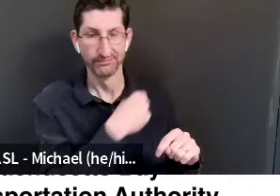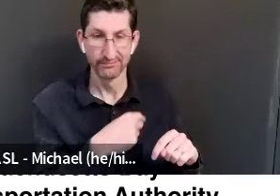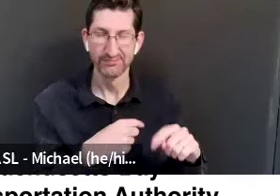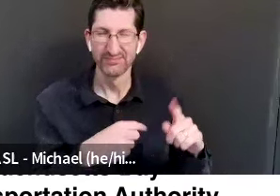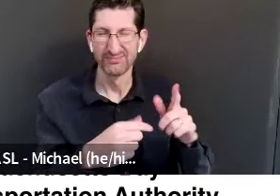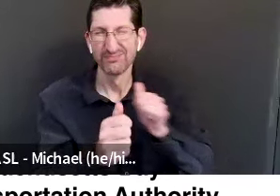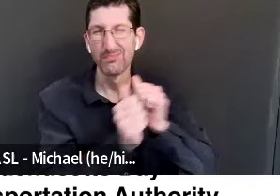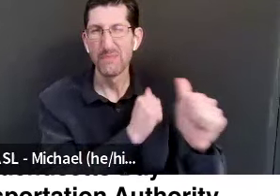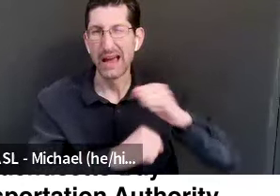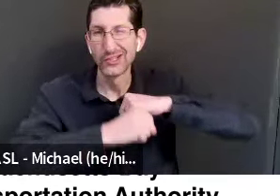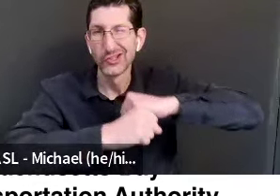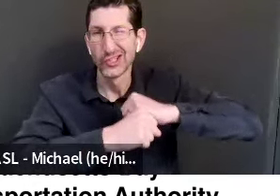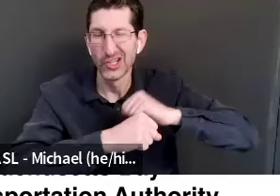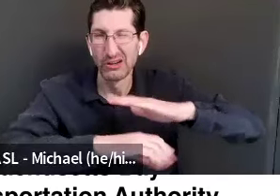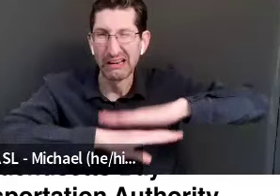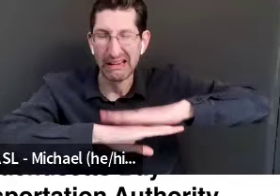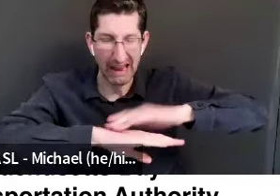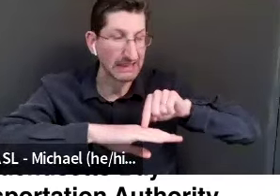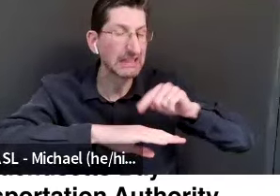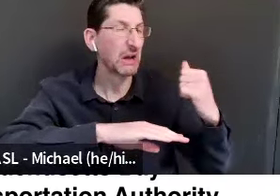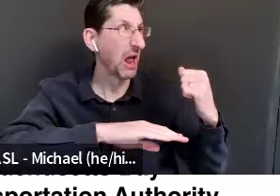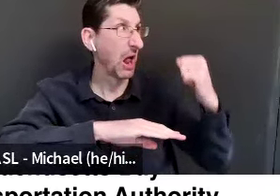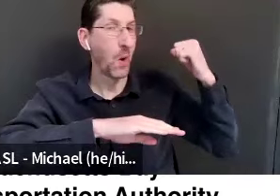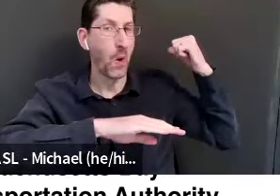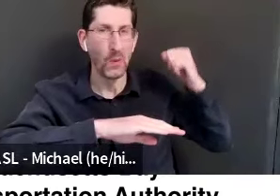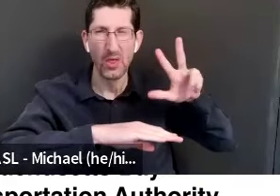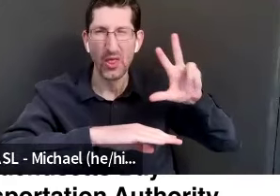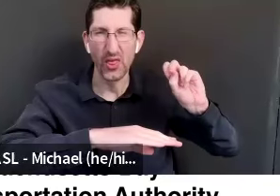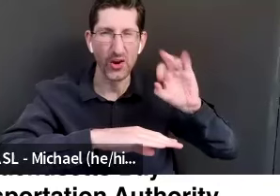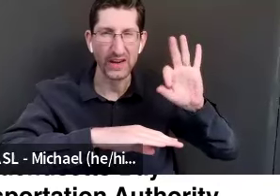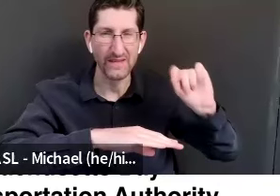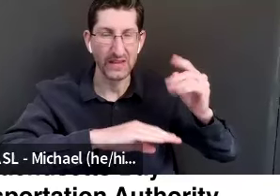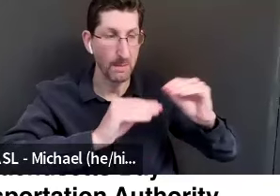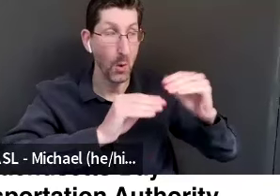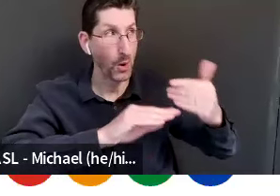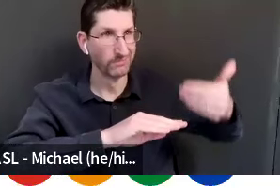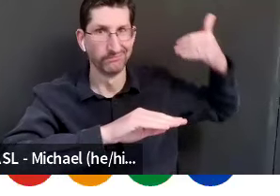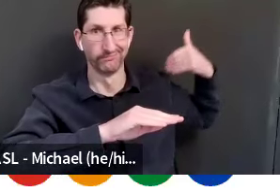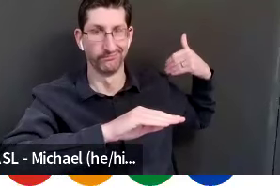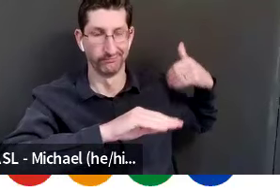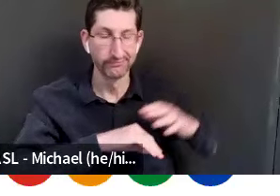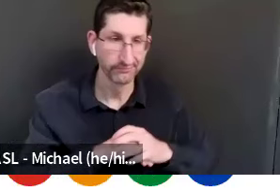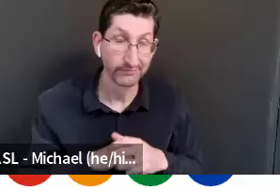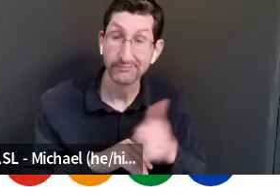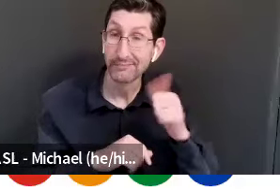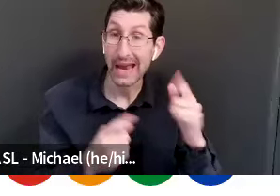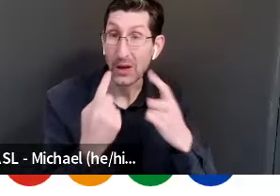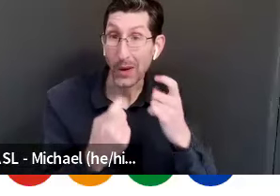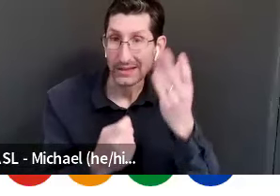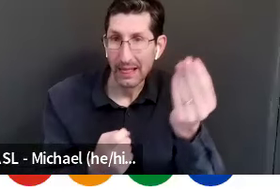DIRECTLY BEHIND ROW OF CHAIRS. AFTER THE SECURITY DESK 30 FEET.